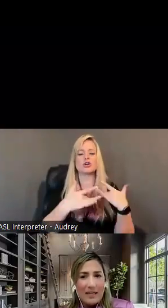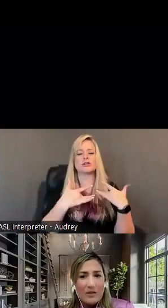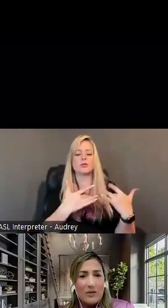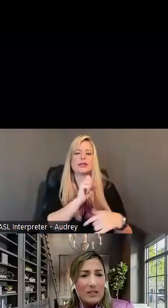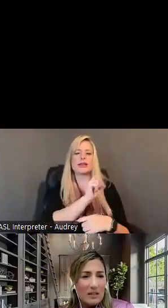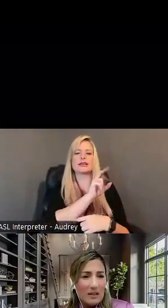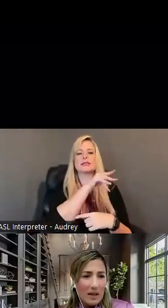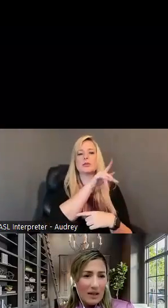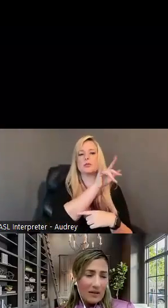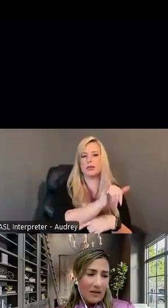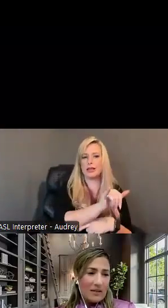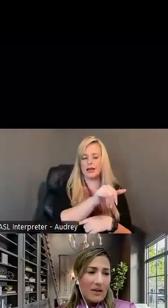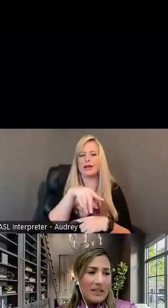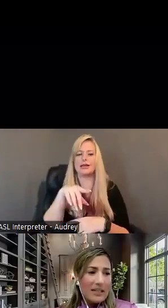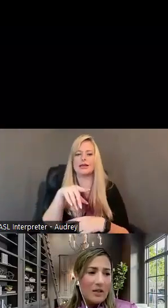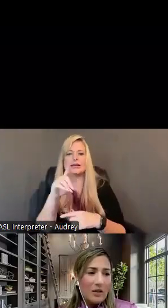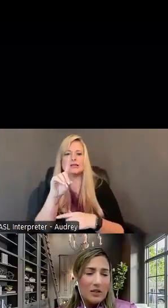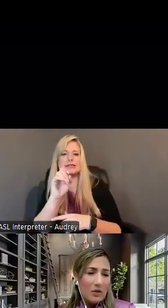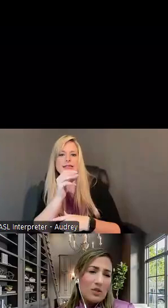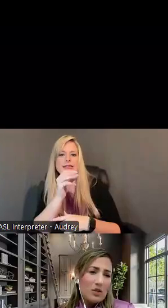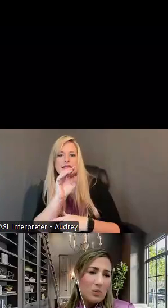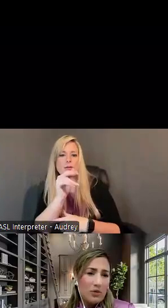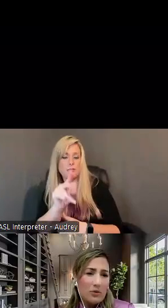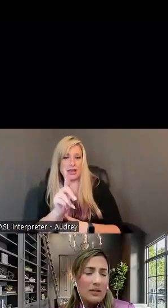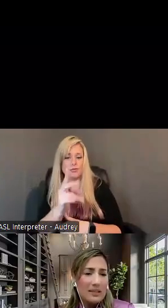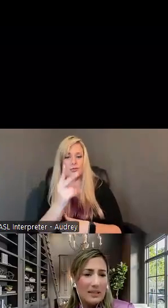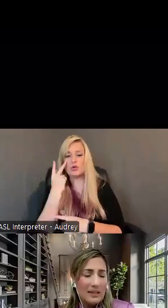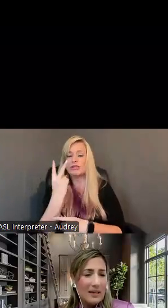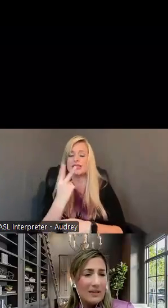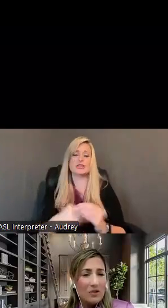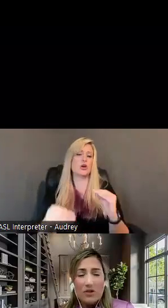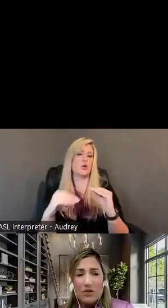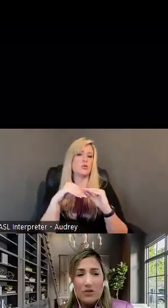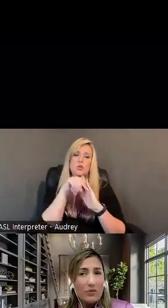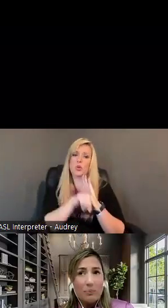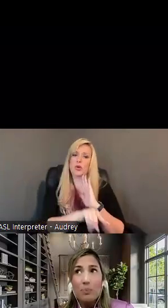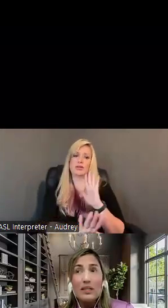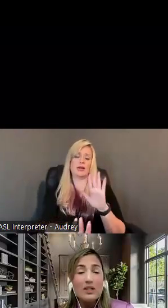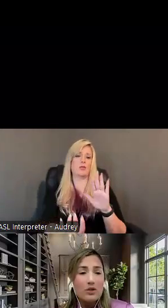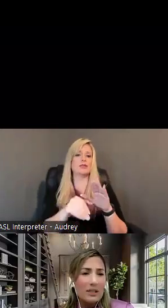And you'll see in the slide here it's so much more nuanced than that. And there's literally